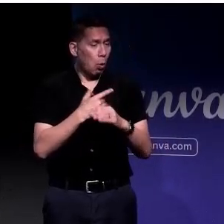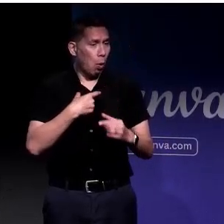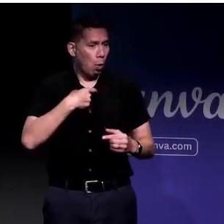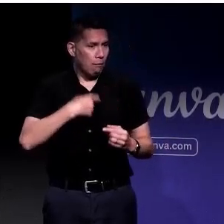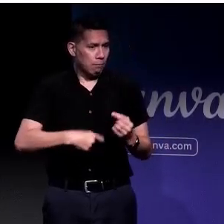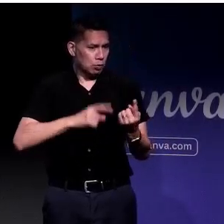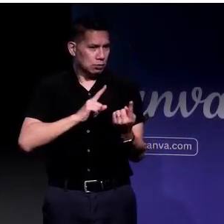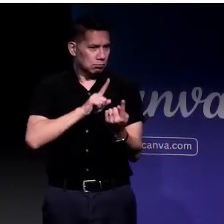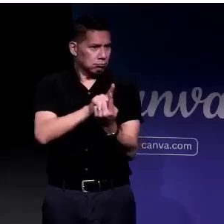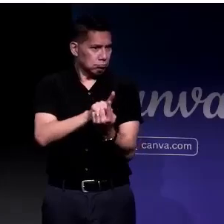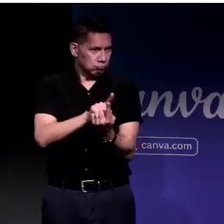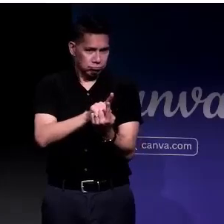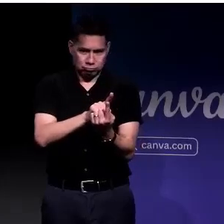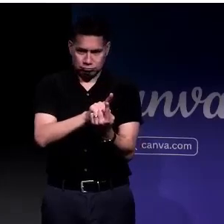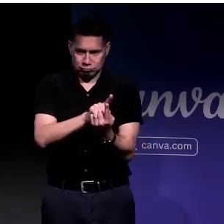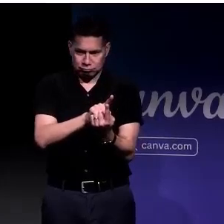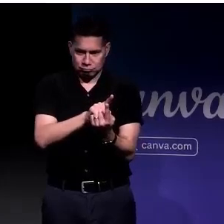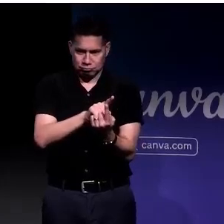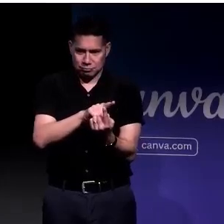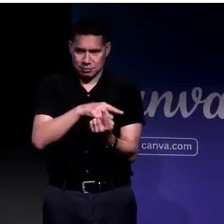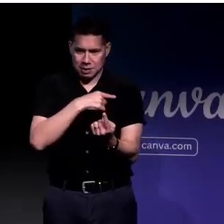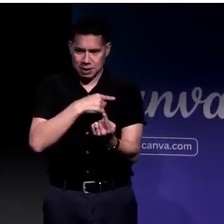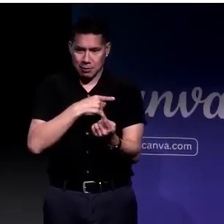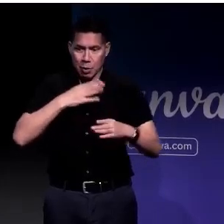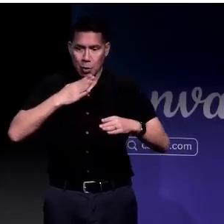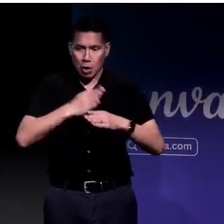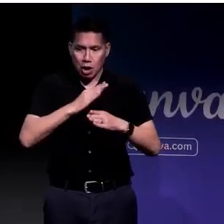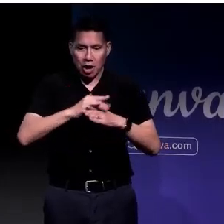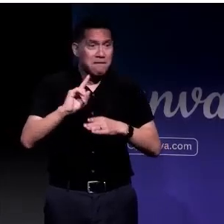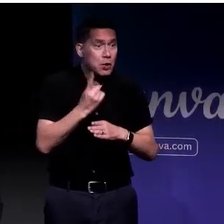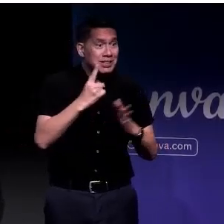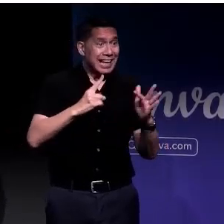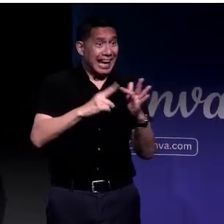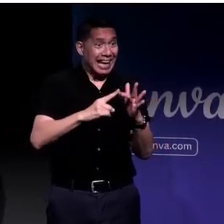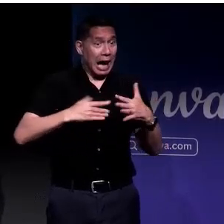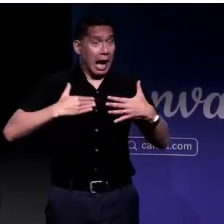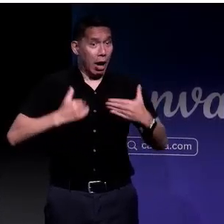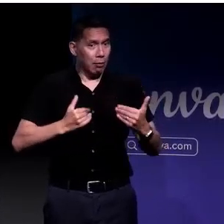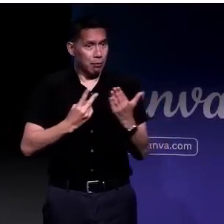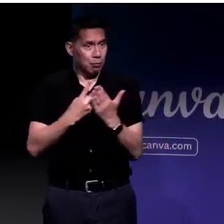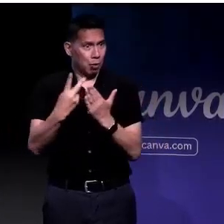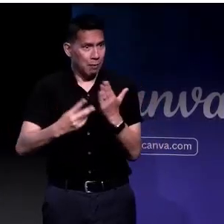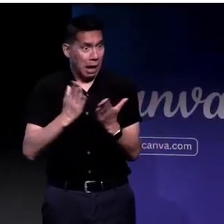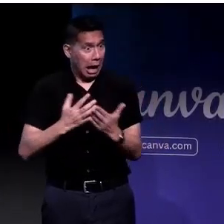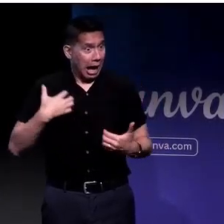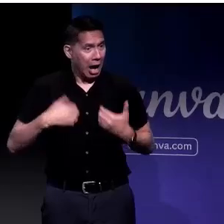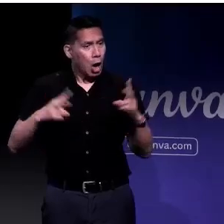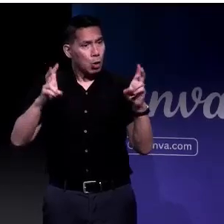working on our very first e health program, which is very, very exciting. It is called ConnectWell.